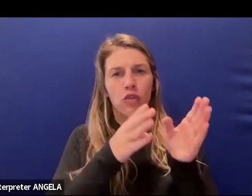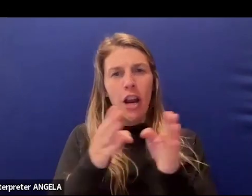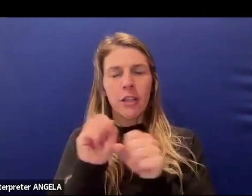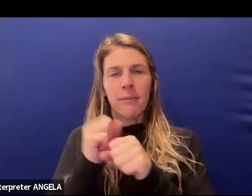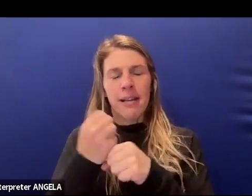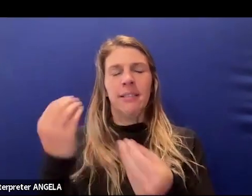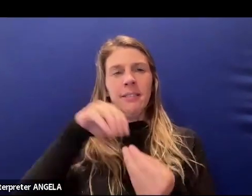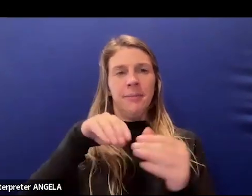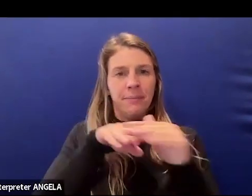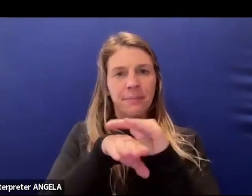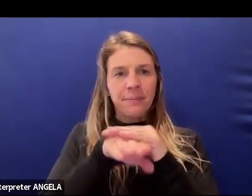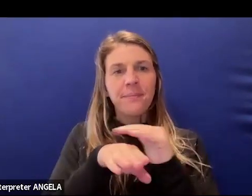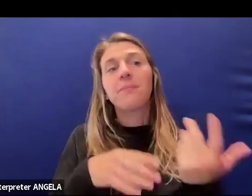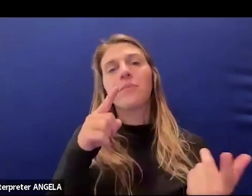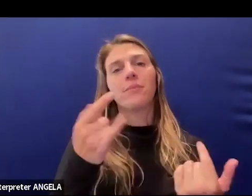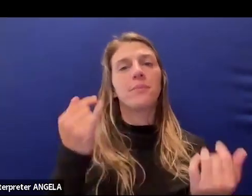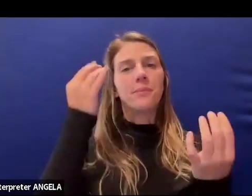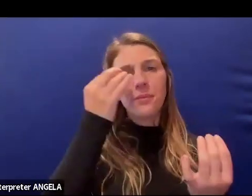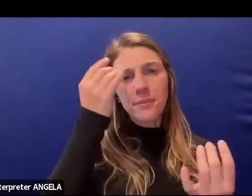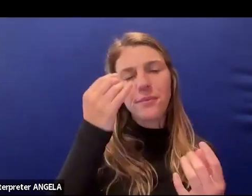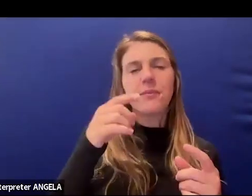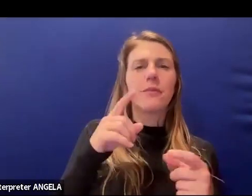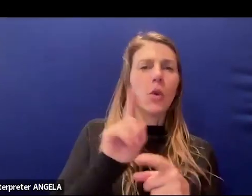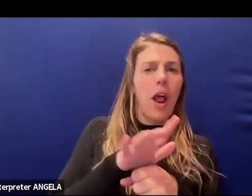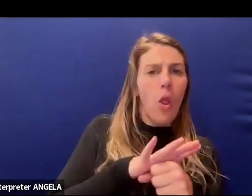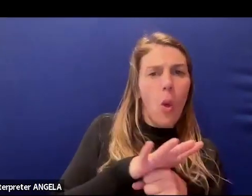to make conferences more accessible. Thinking about things like the location,